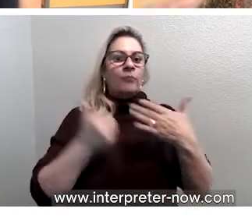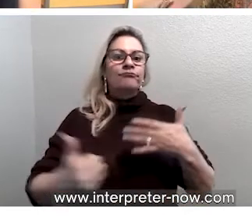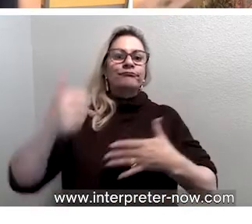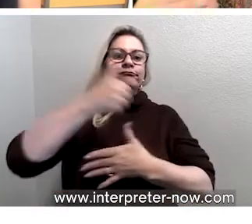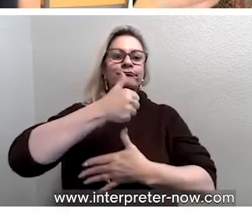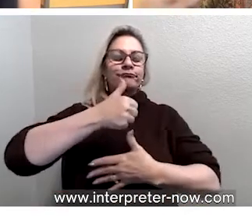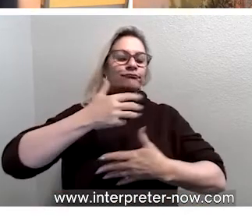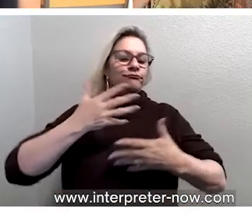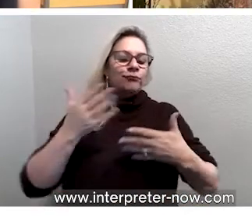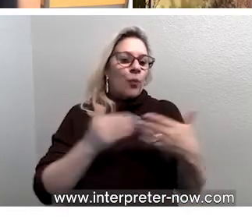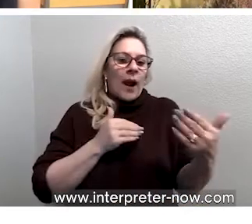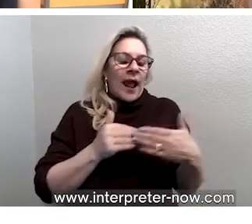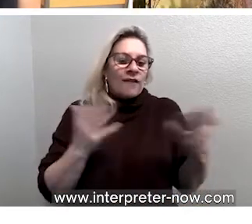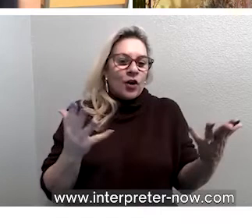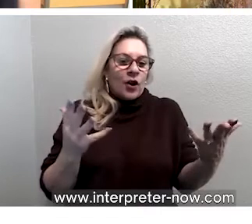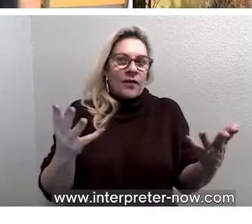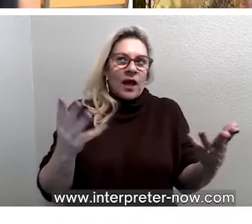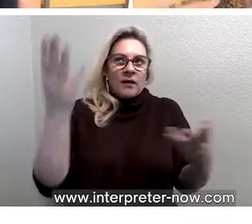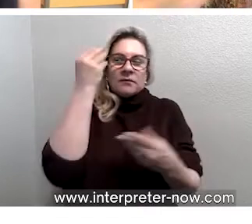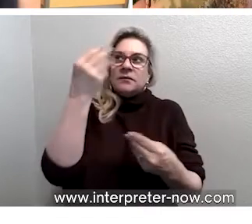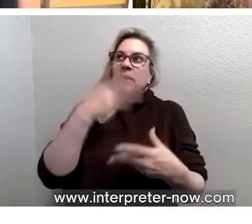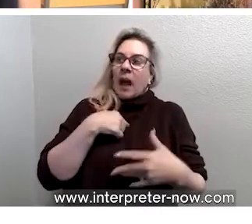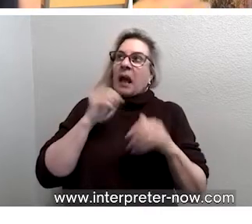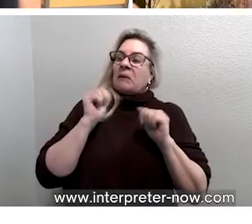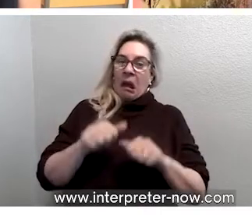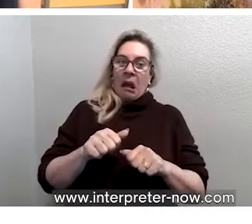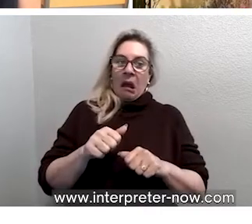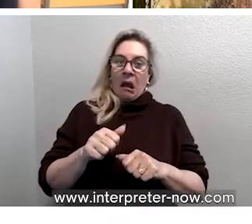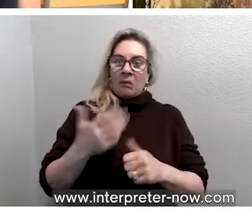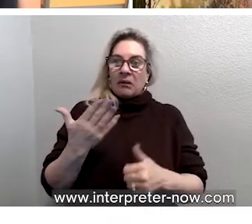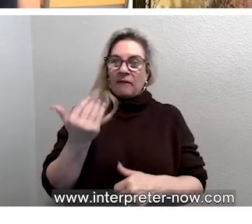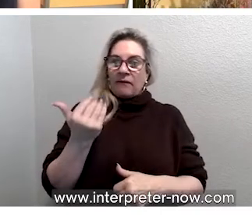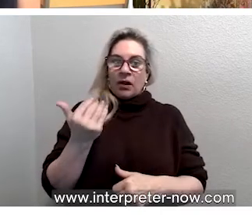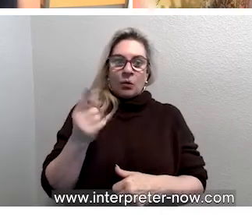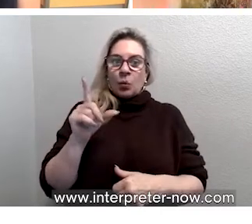at, are telling me that I can take a 15-minute break or a 20-minute break or whatever, whatever.